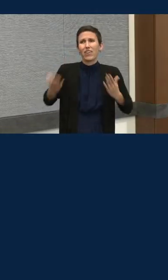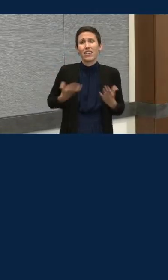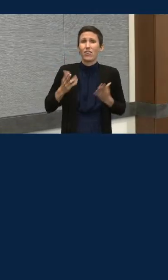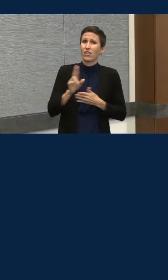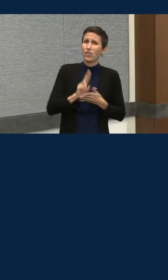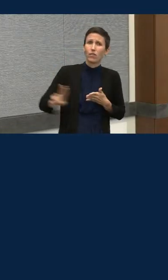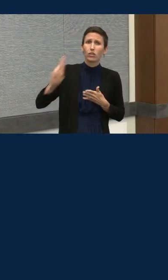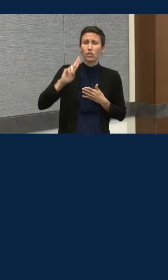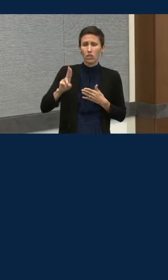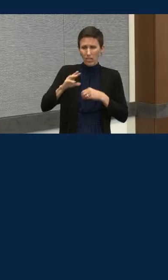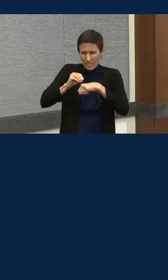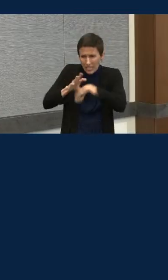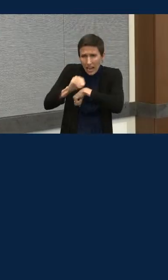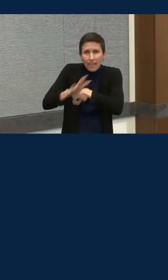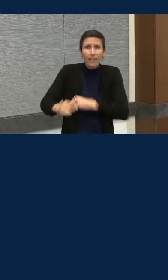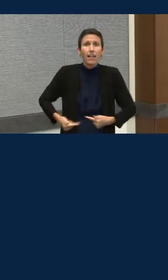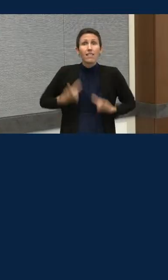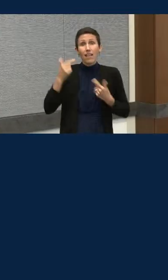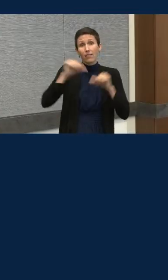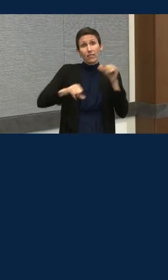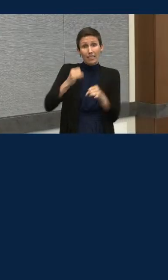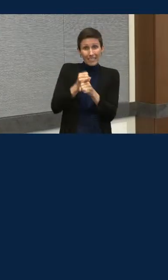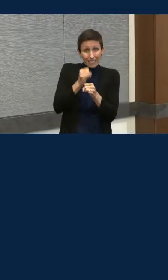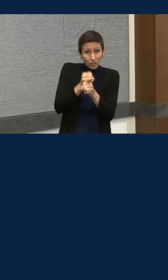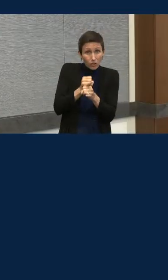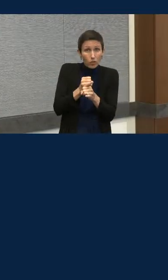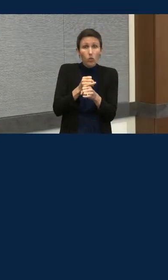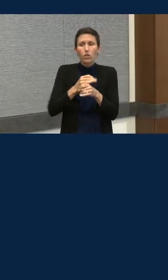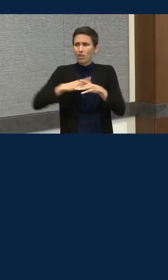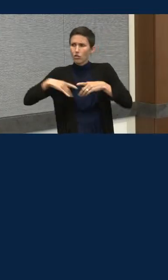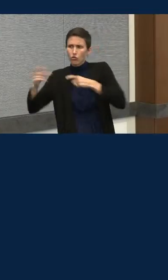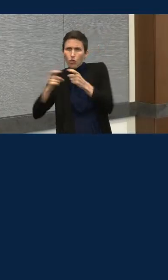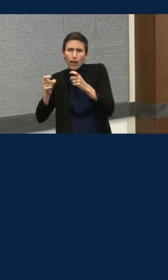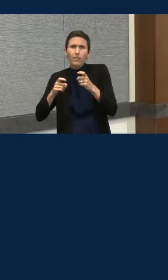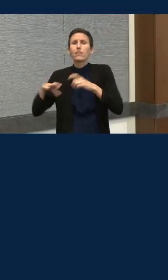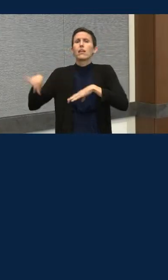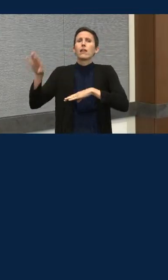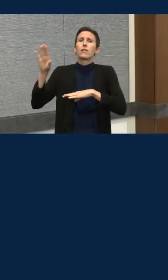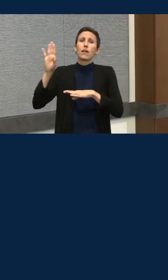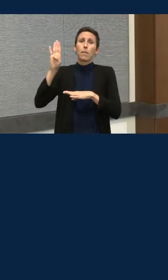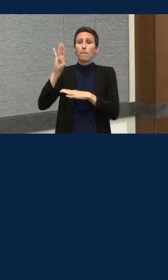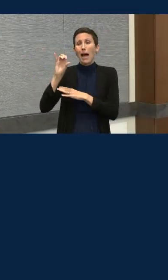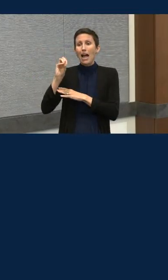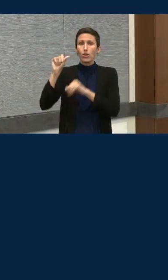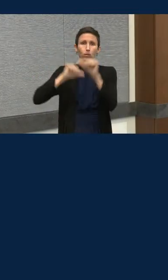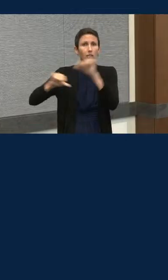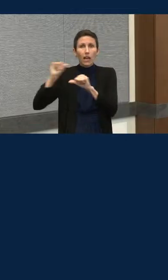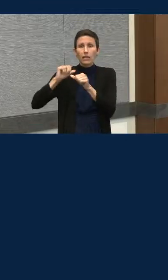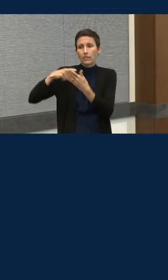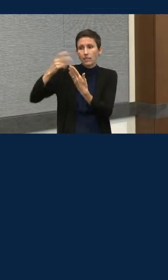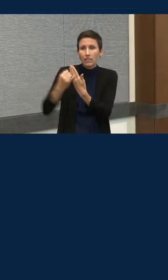Life Sciences Institute, directing the Biosciences